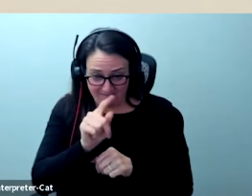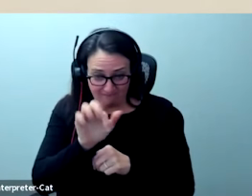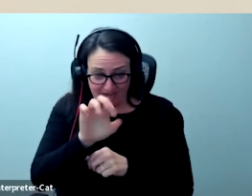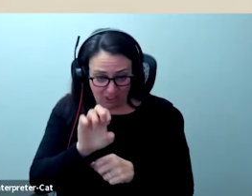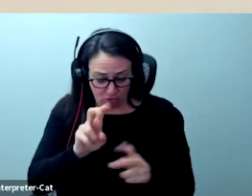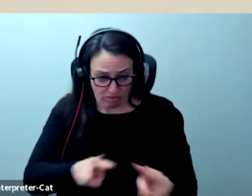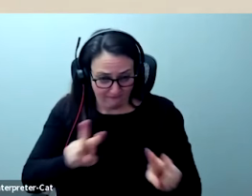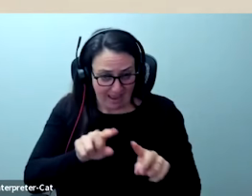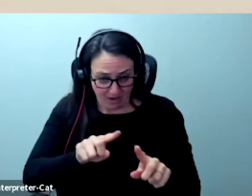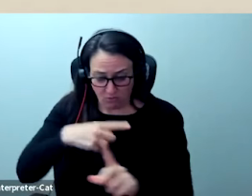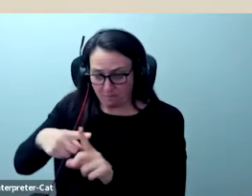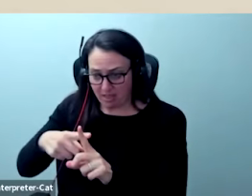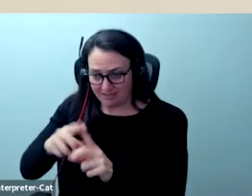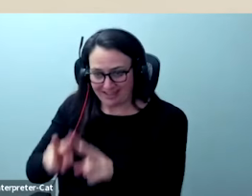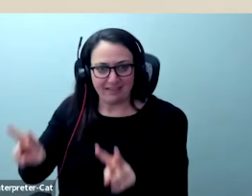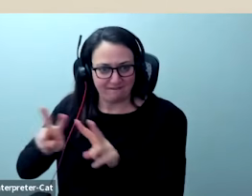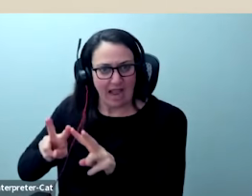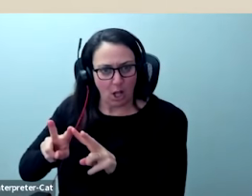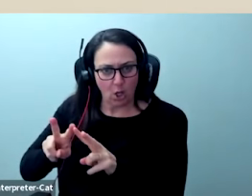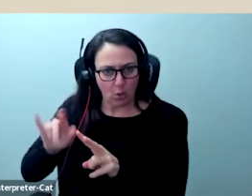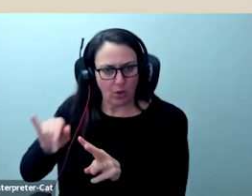with also the value that the feature will drive.